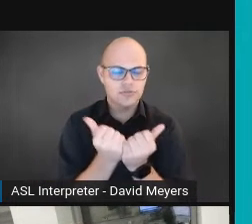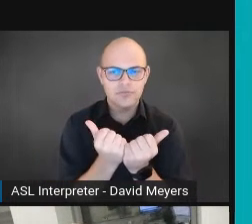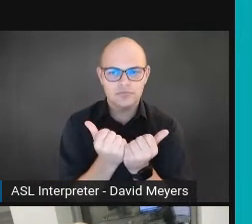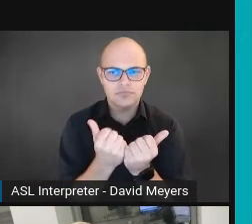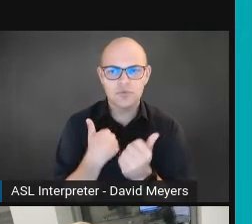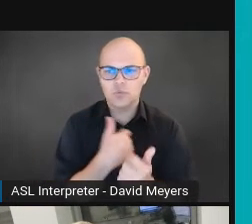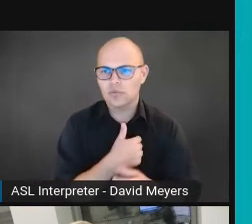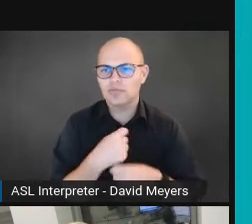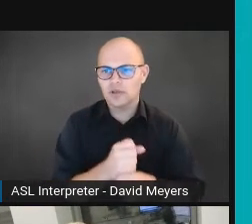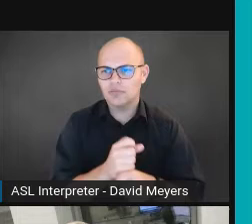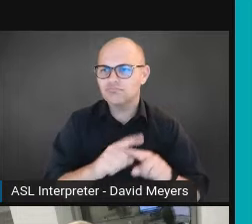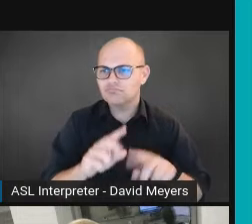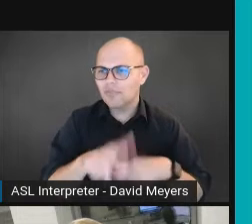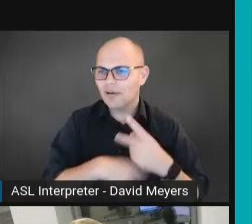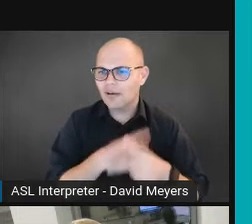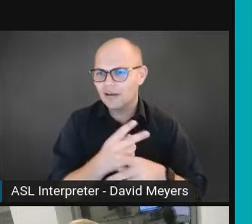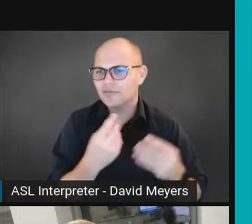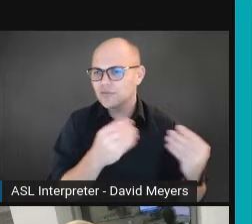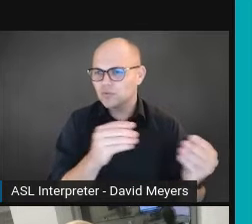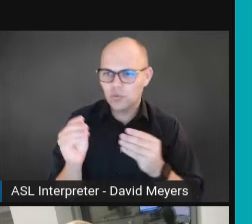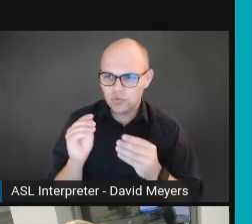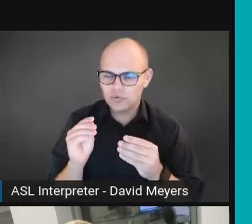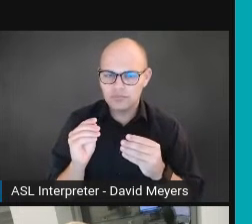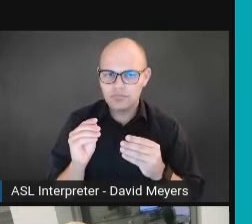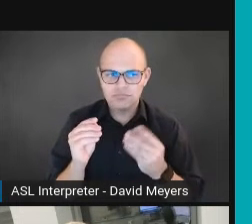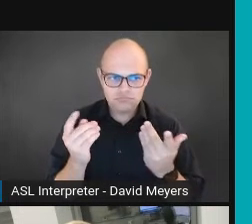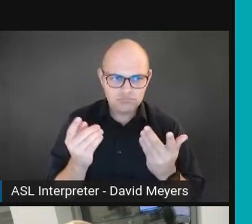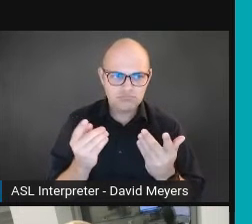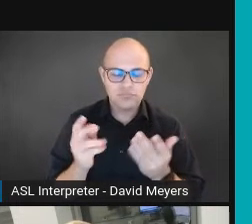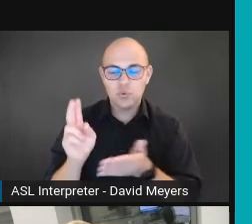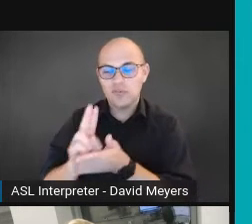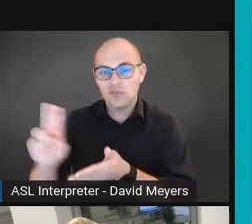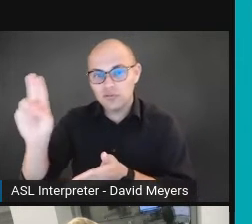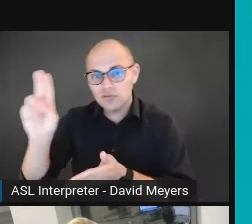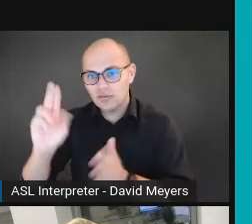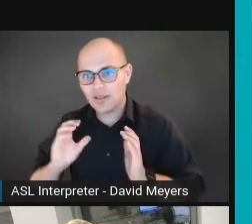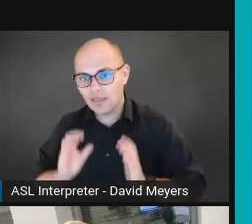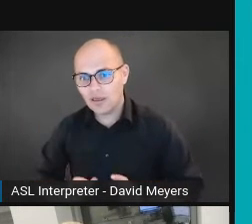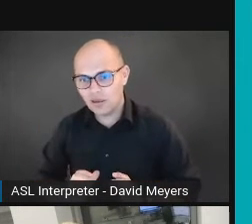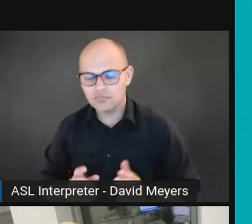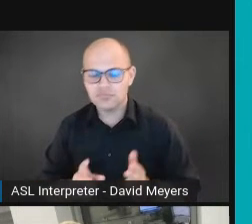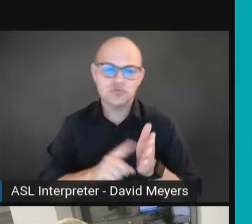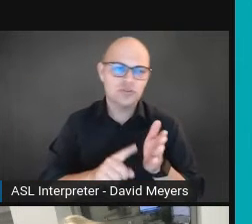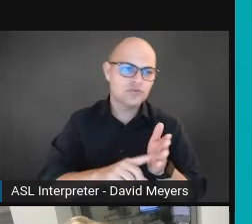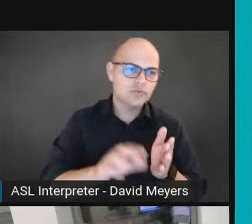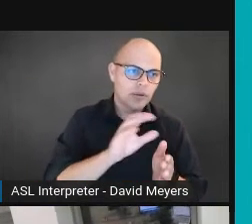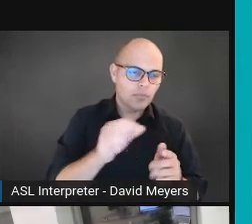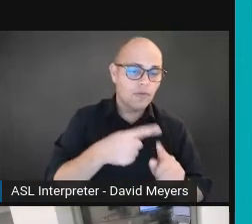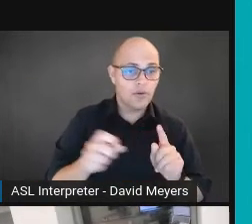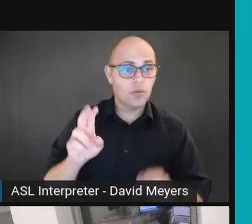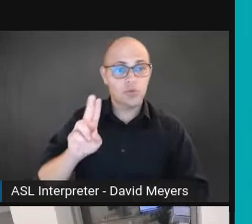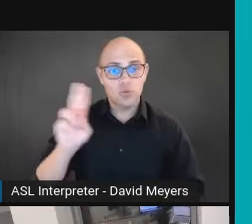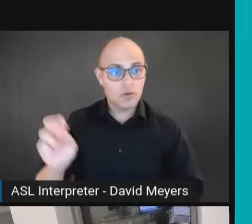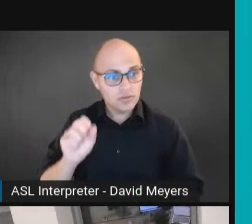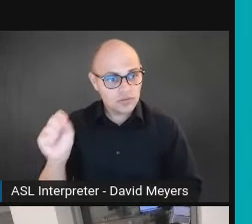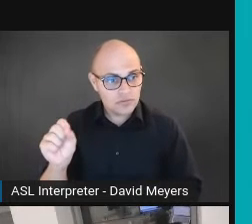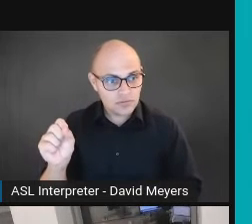We work with a broad range of clients, starting from universities and research companies from the US chemistry noble prize laureates,